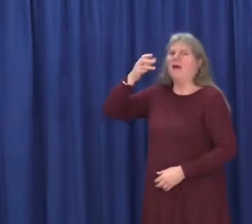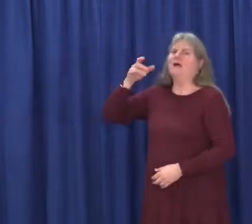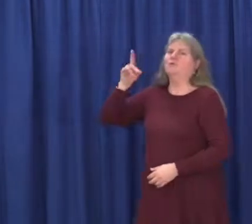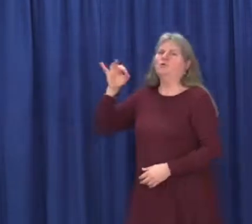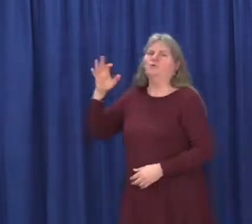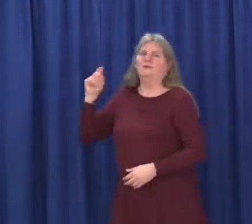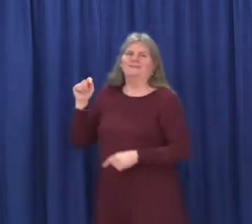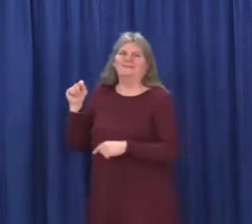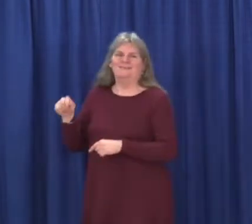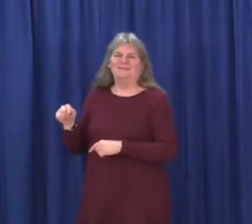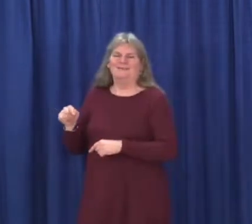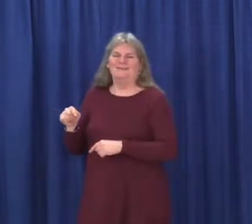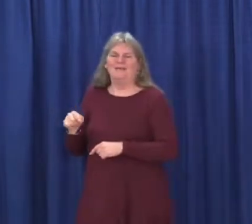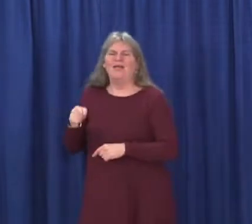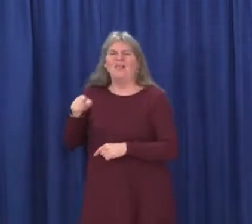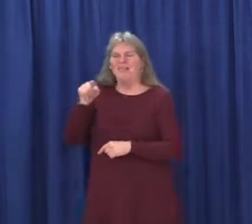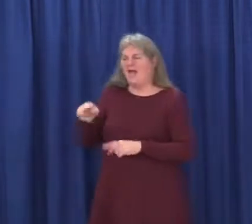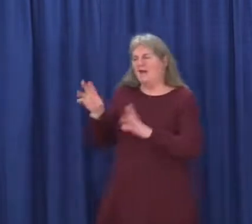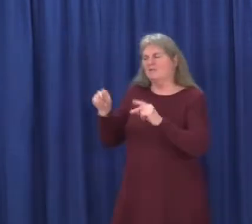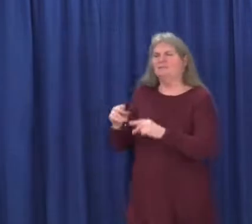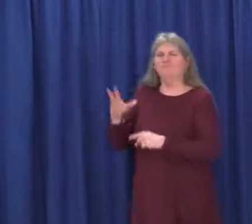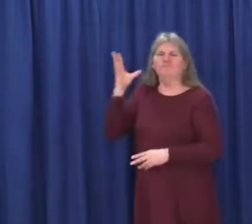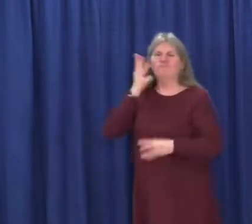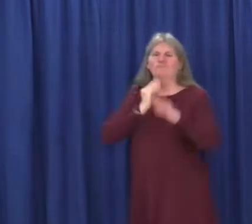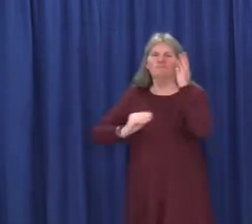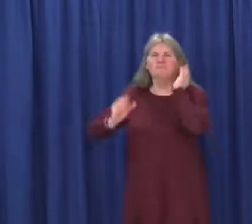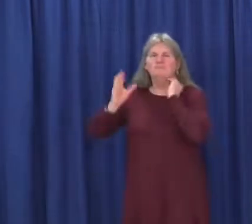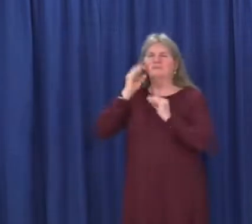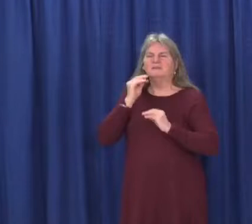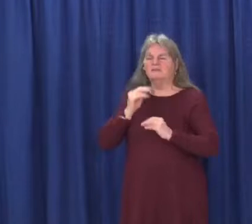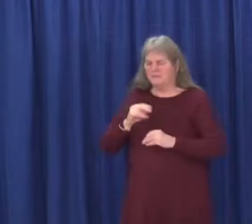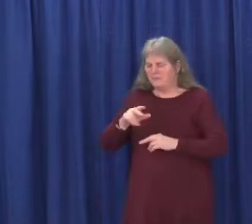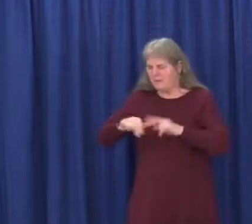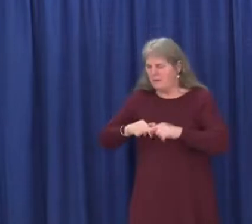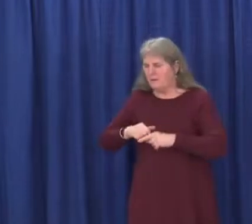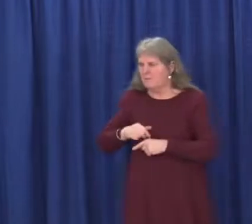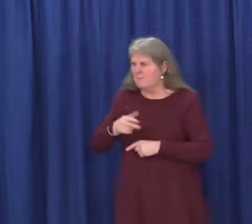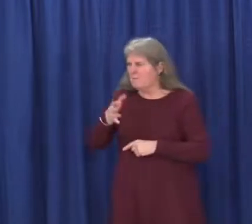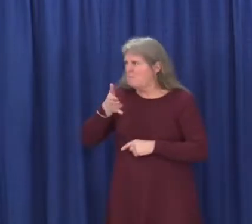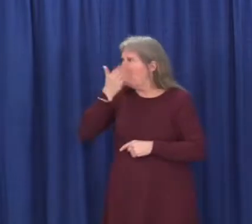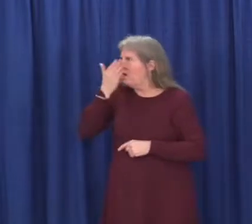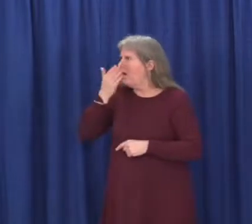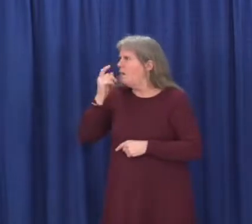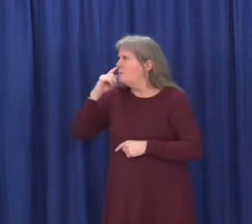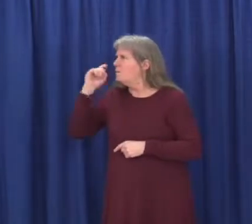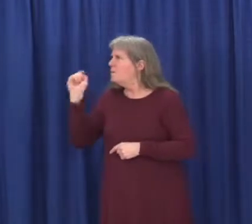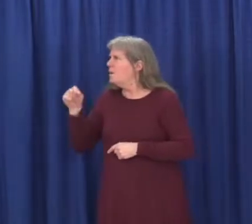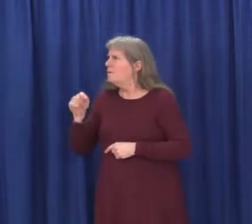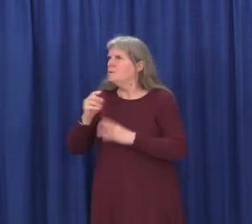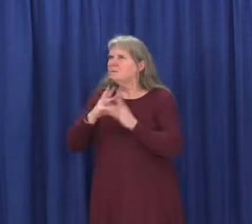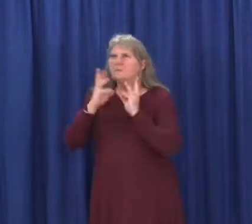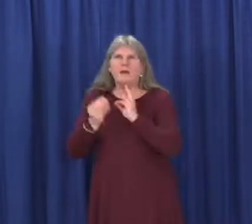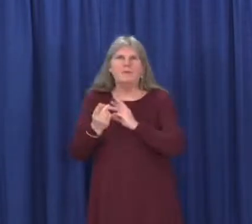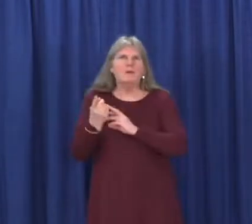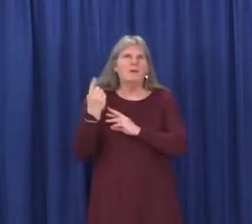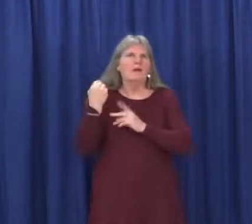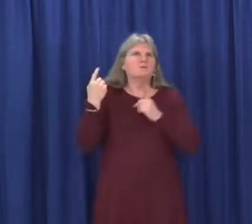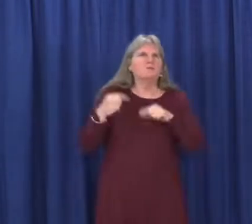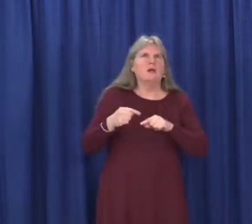experienced hunter would be able to sense things in the air, how the tree smells, the weather, what happened last year. Is it a good season or a bad